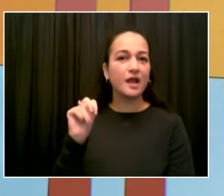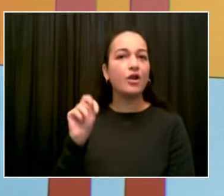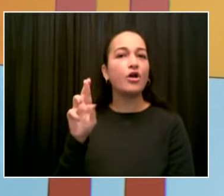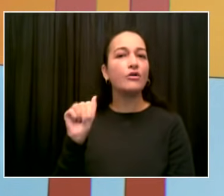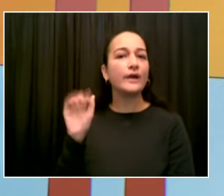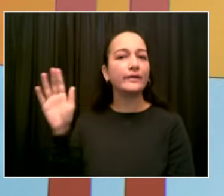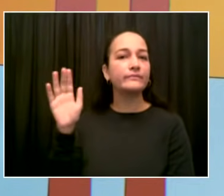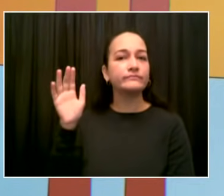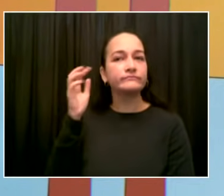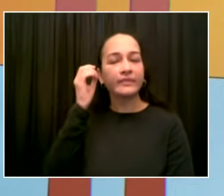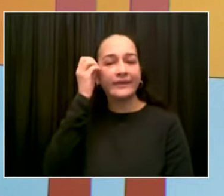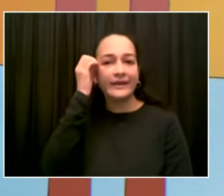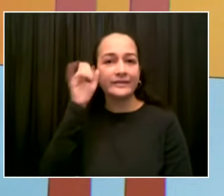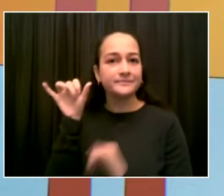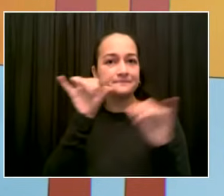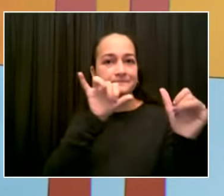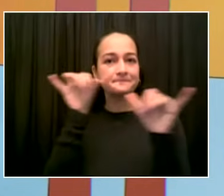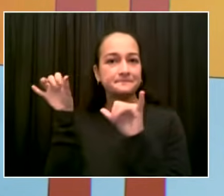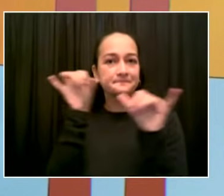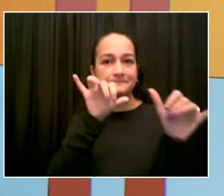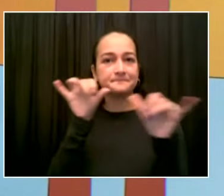THE COURT THAT